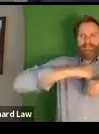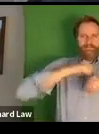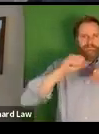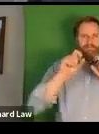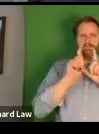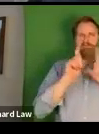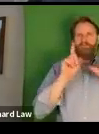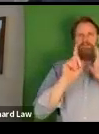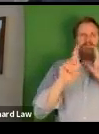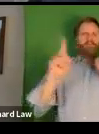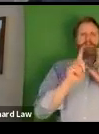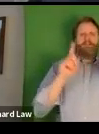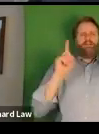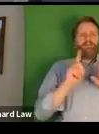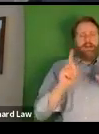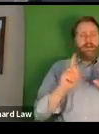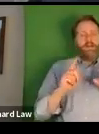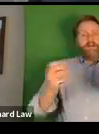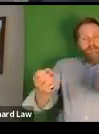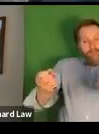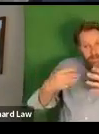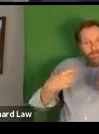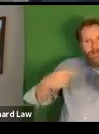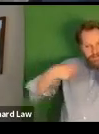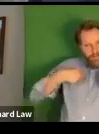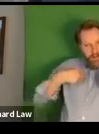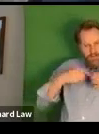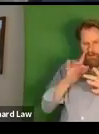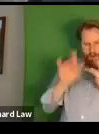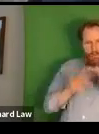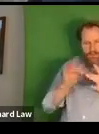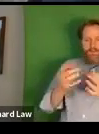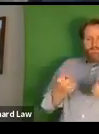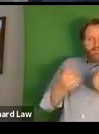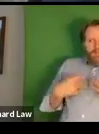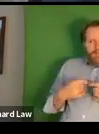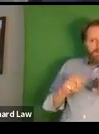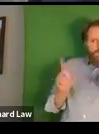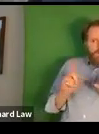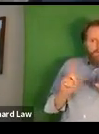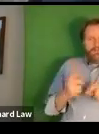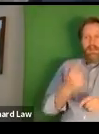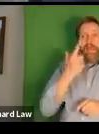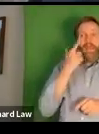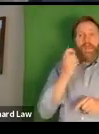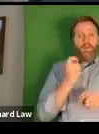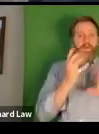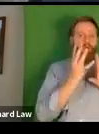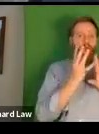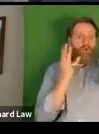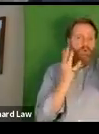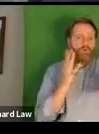reporting back to us what those issues are whether they're like you know queues at the toilet or outside the building to get in so if not being able to